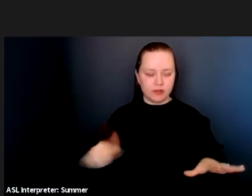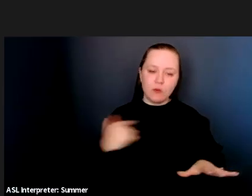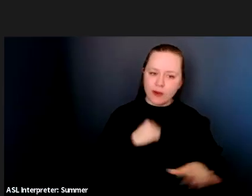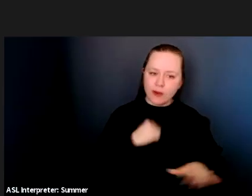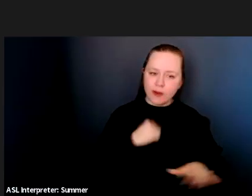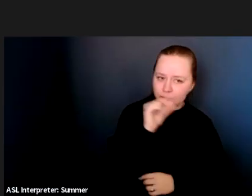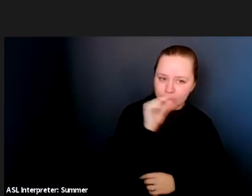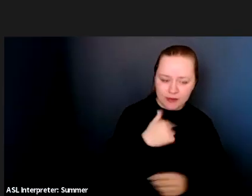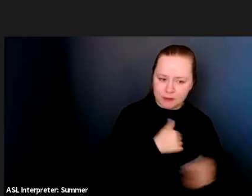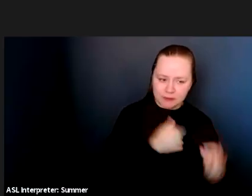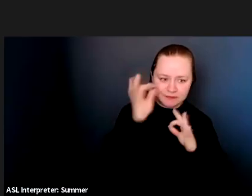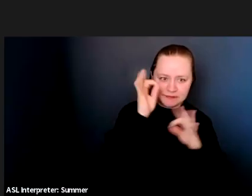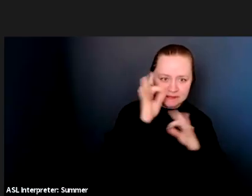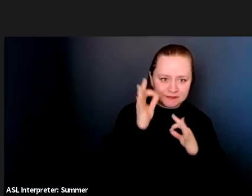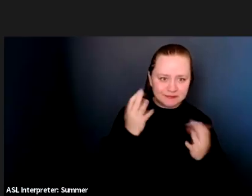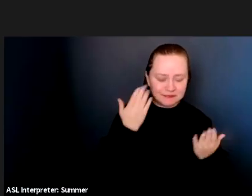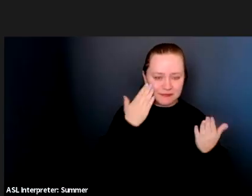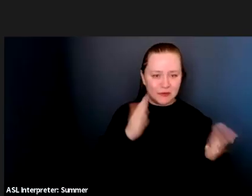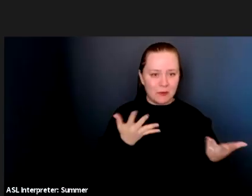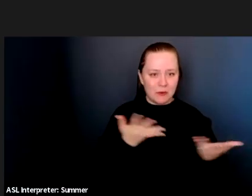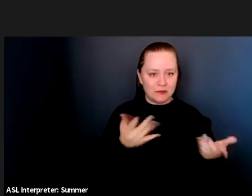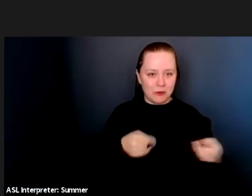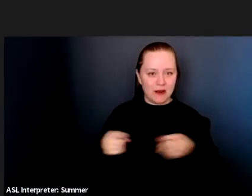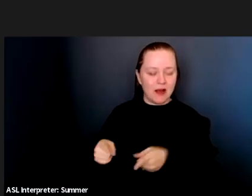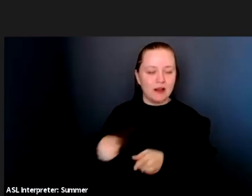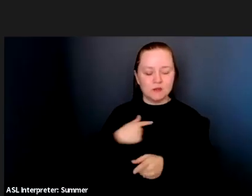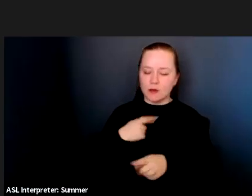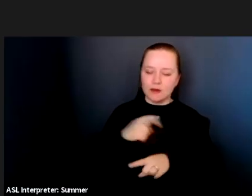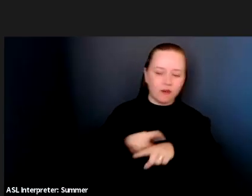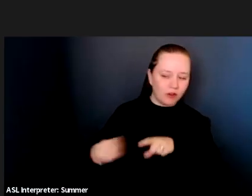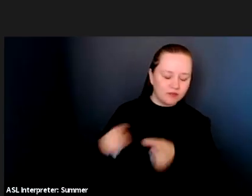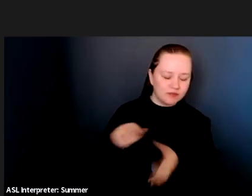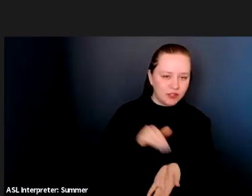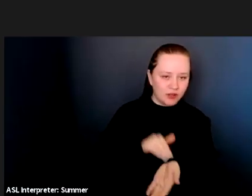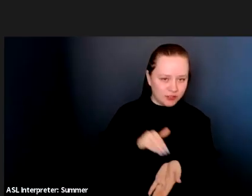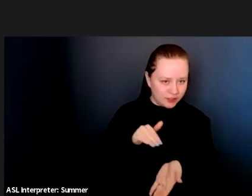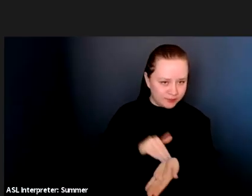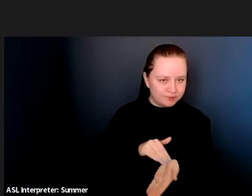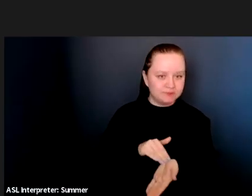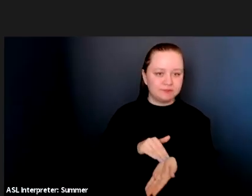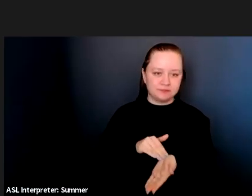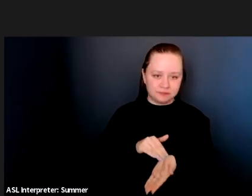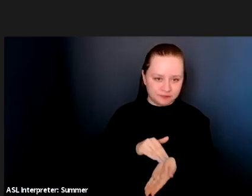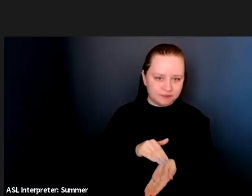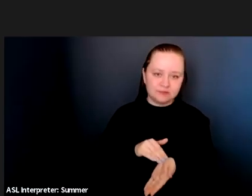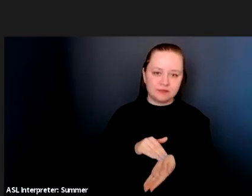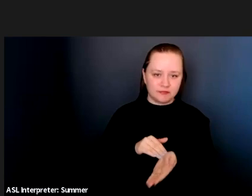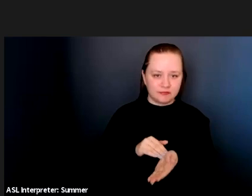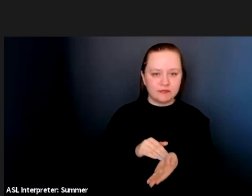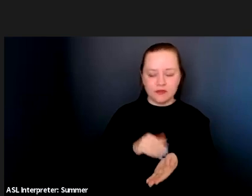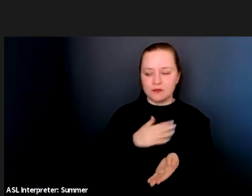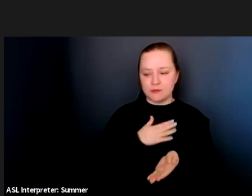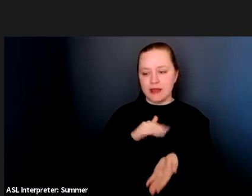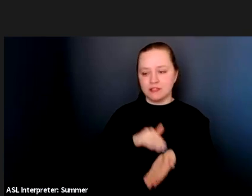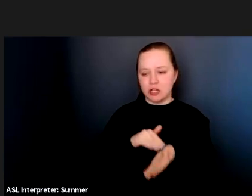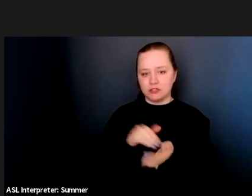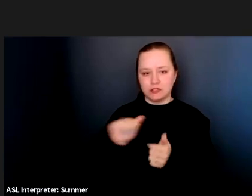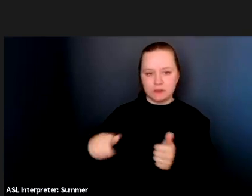I called the doctor and it was his backup, which my nerves were already jacked